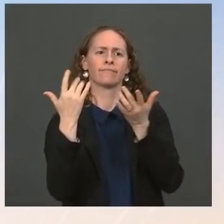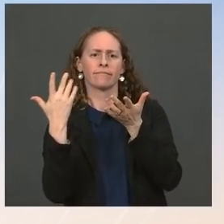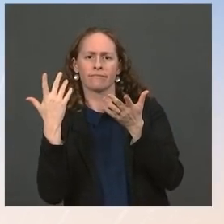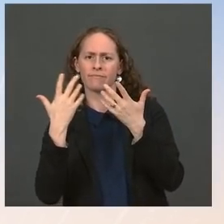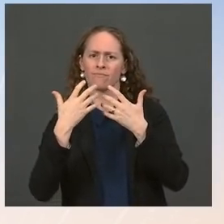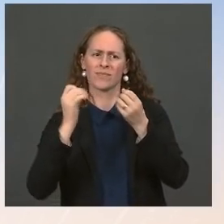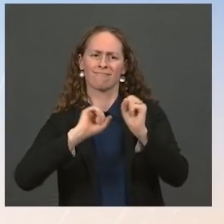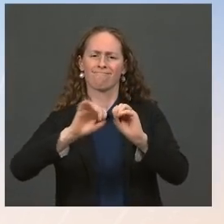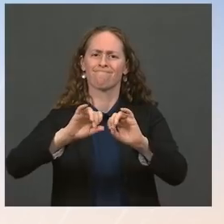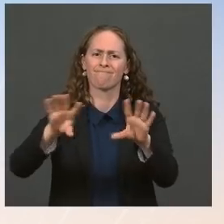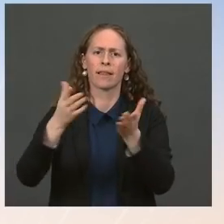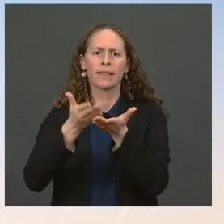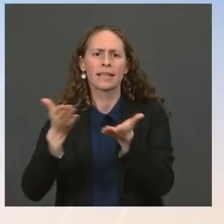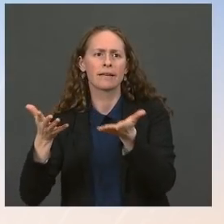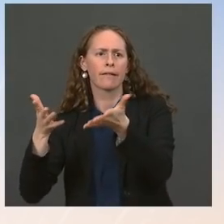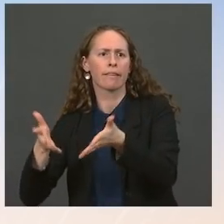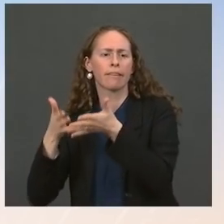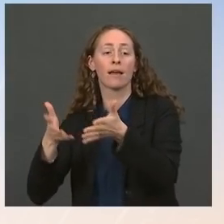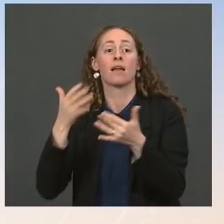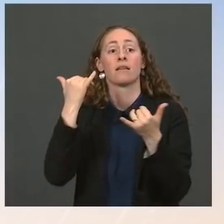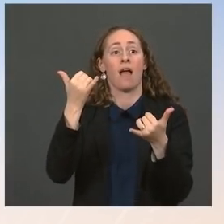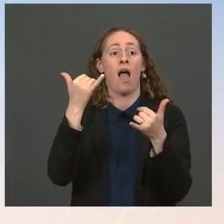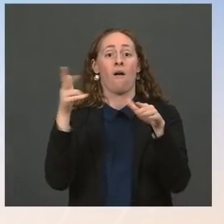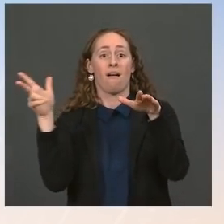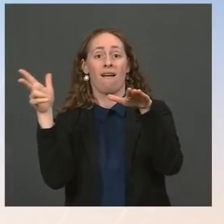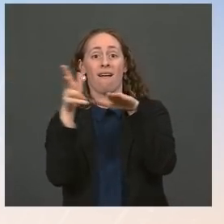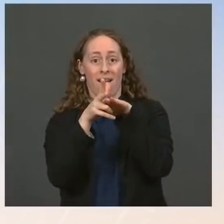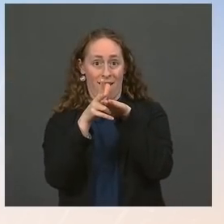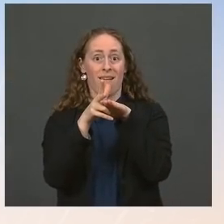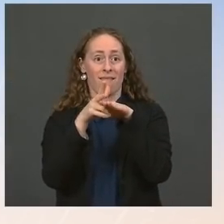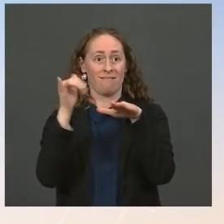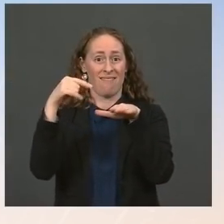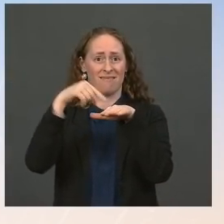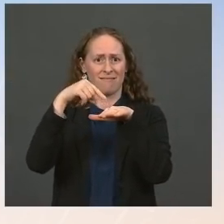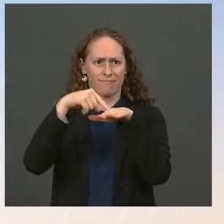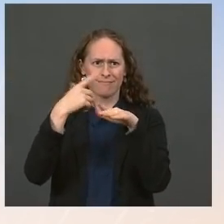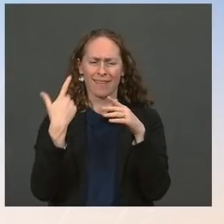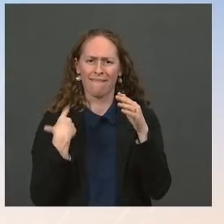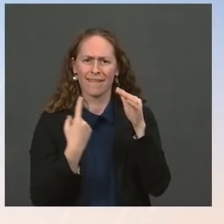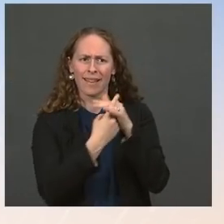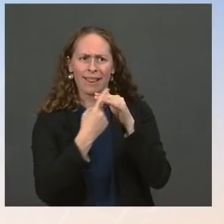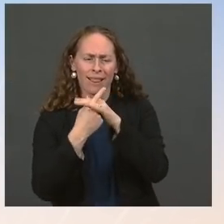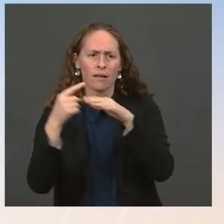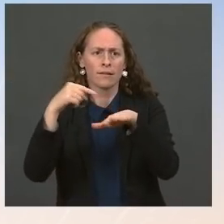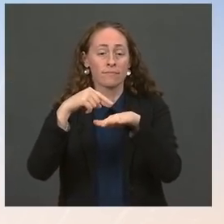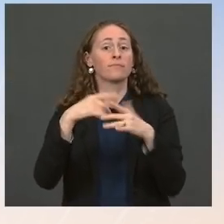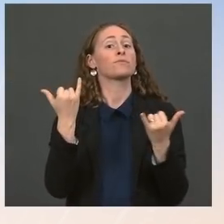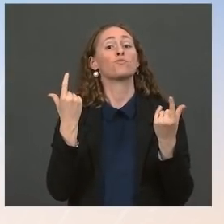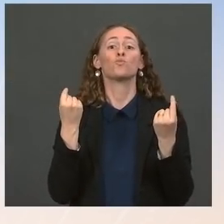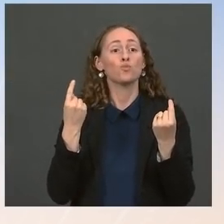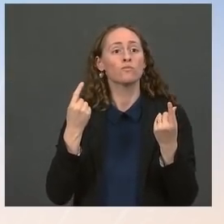Today, the Port of Los Angeles is expanding to 24/7 operations, which means it has nearly doubled the hours